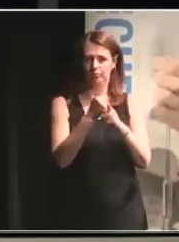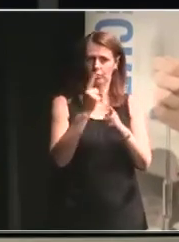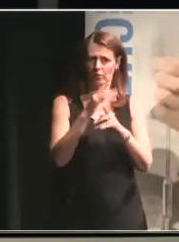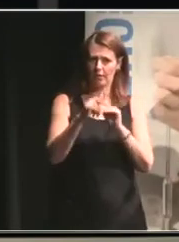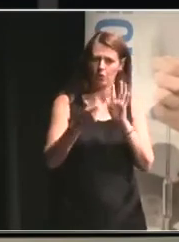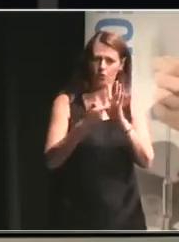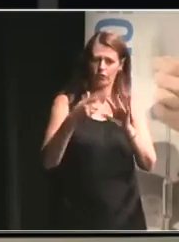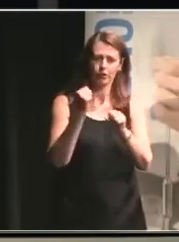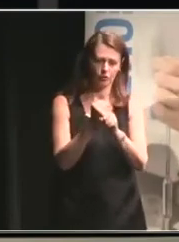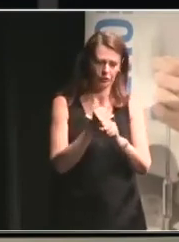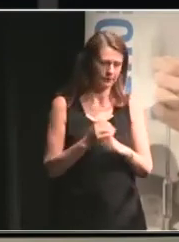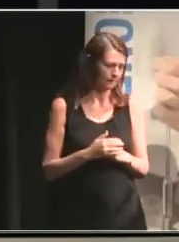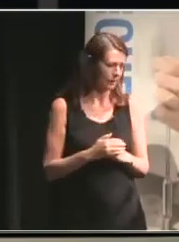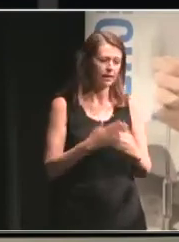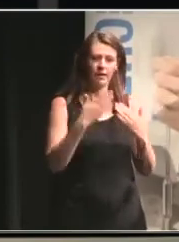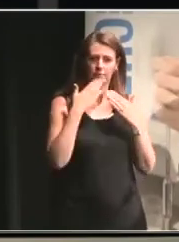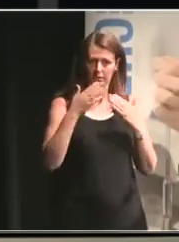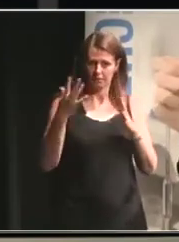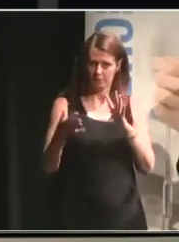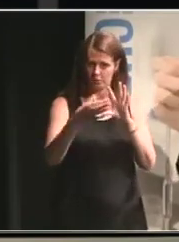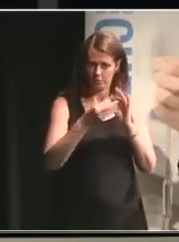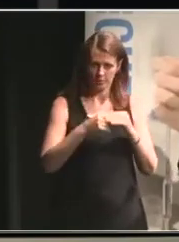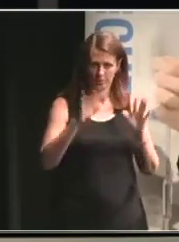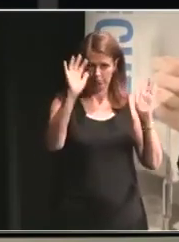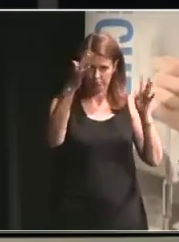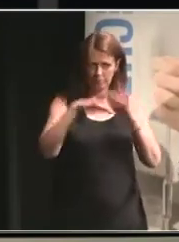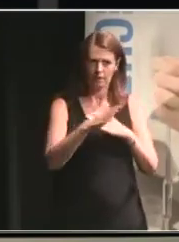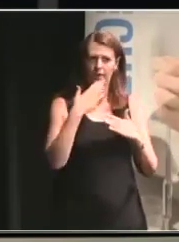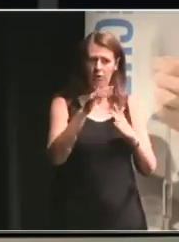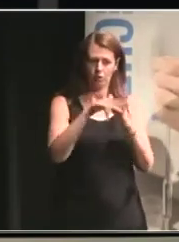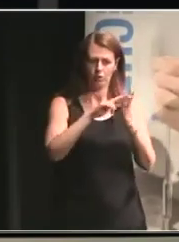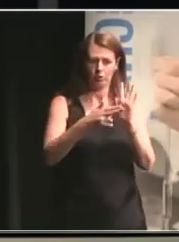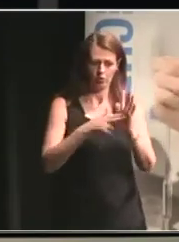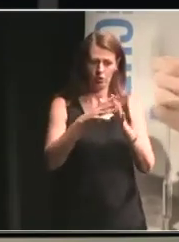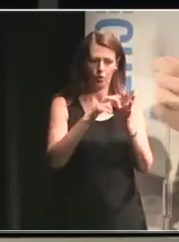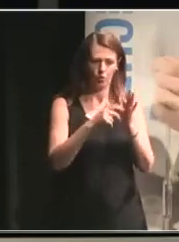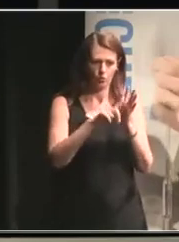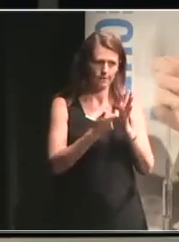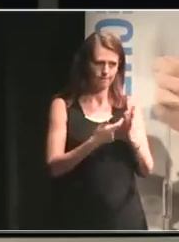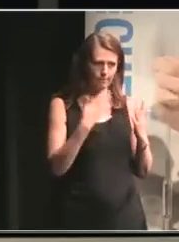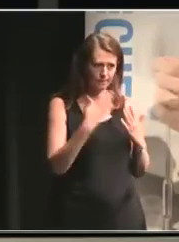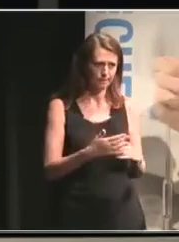but please join me again in thanking John for coming and sharing with us today